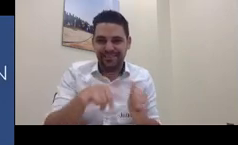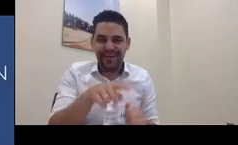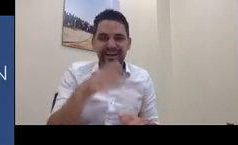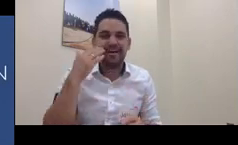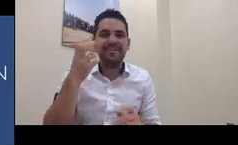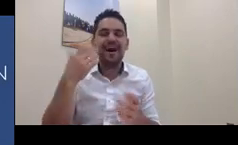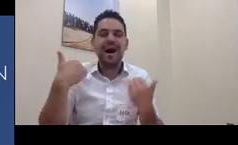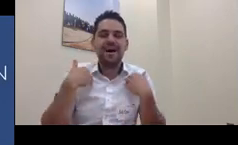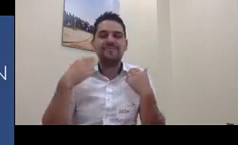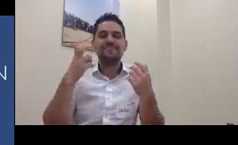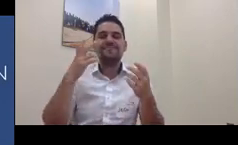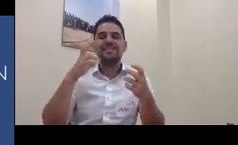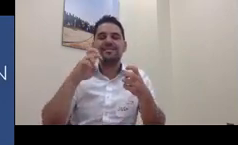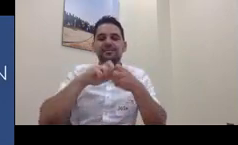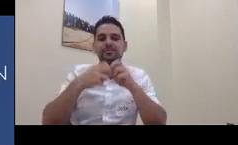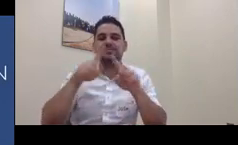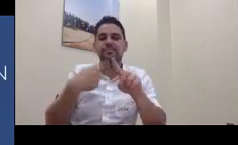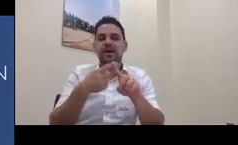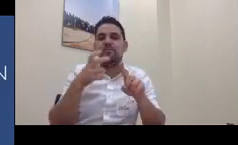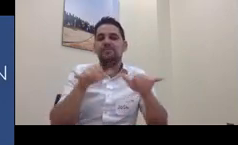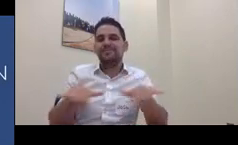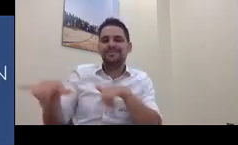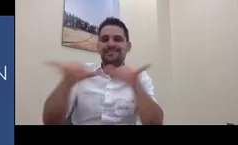Where do I start with that? Okay, so there are issues